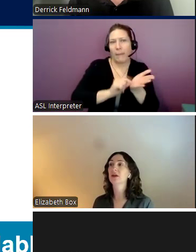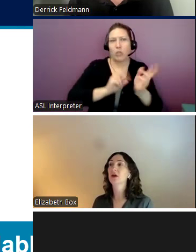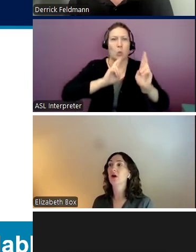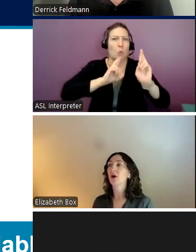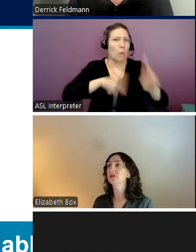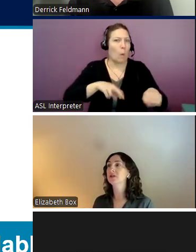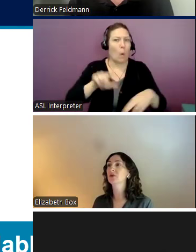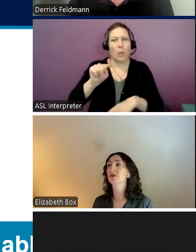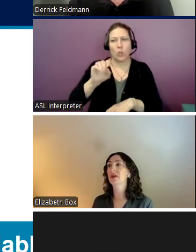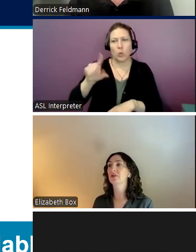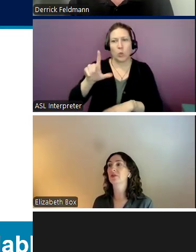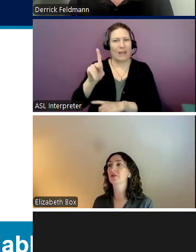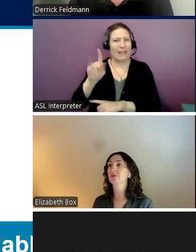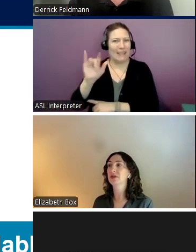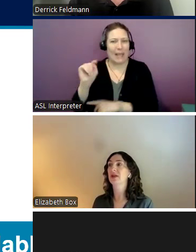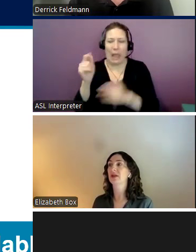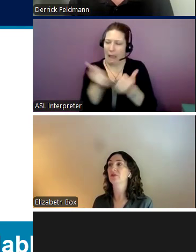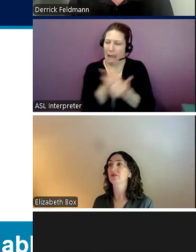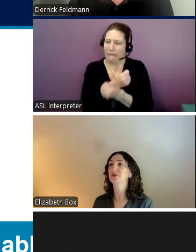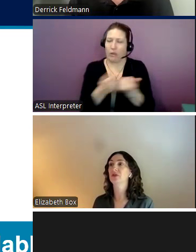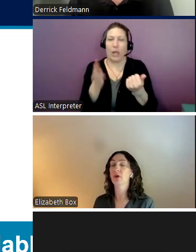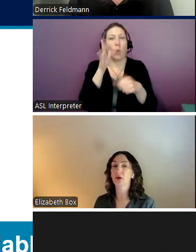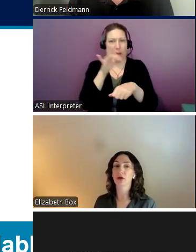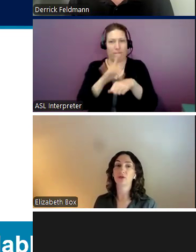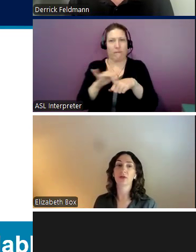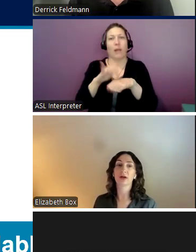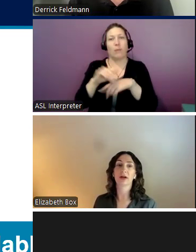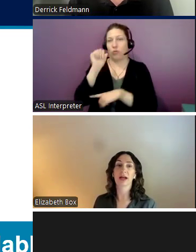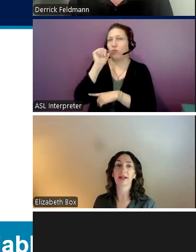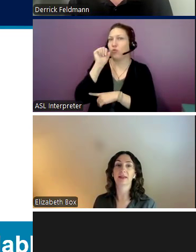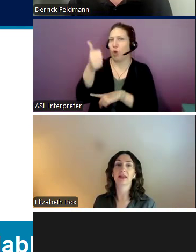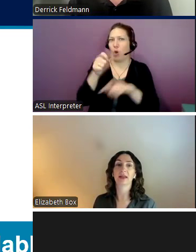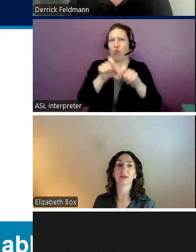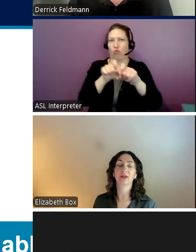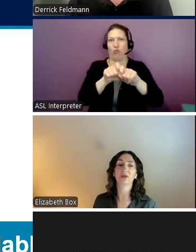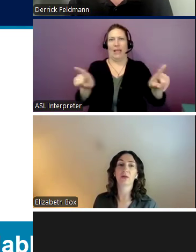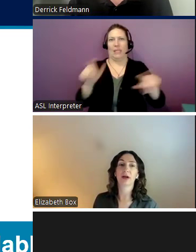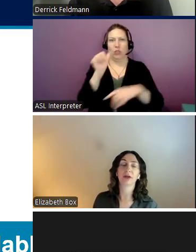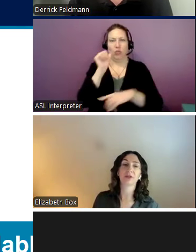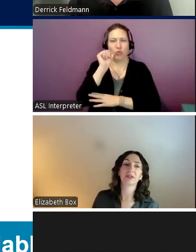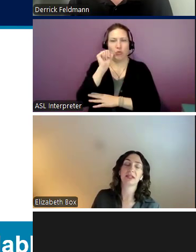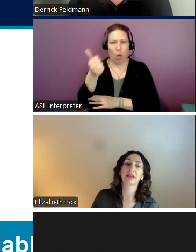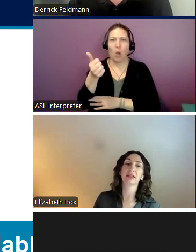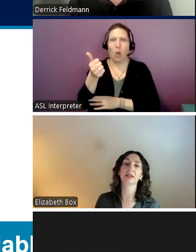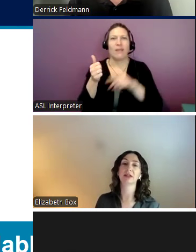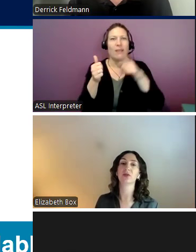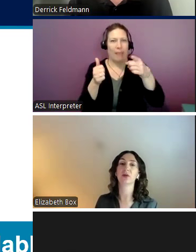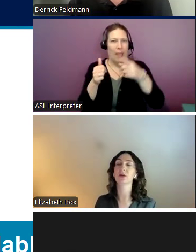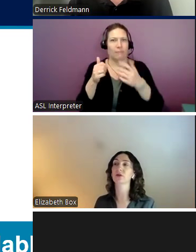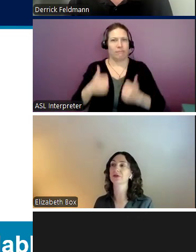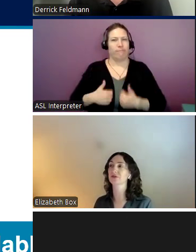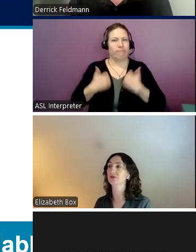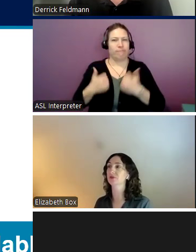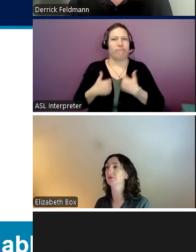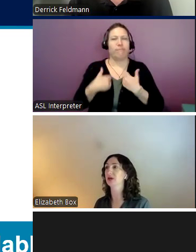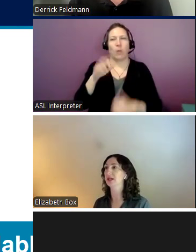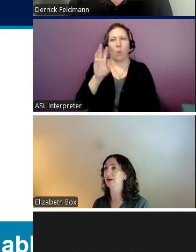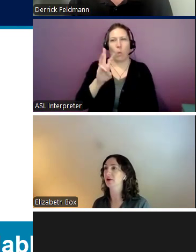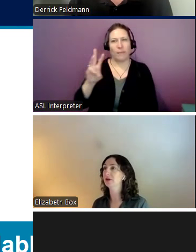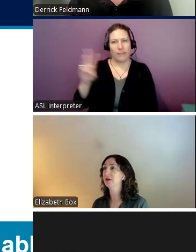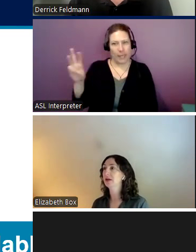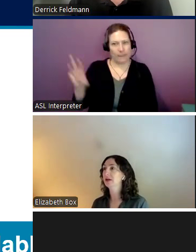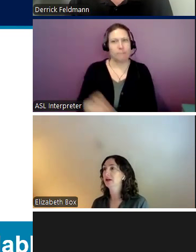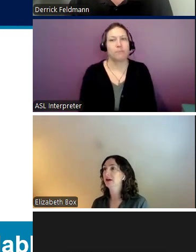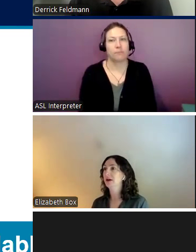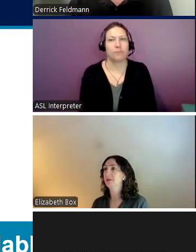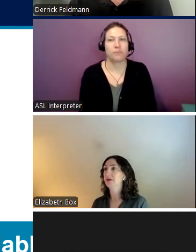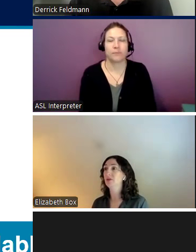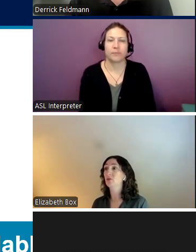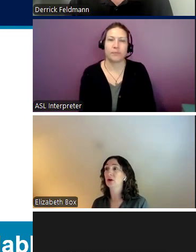All of these will available be available tomorrow at the URL that you see linked in the QR code on your screen right now.